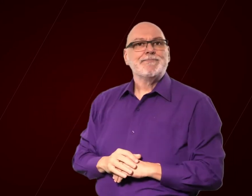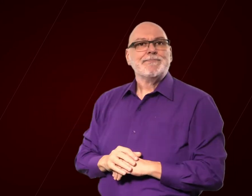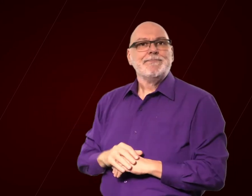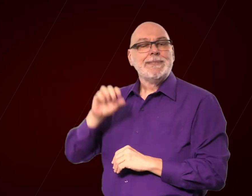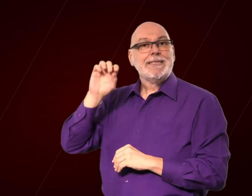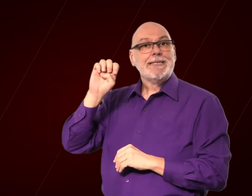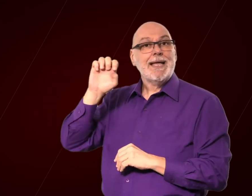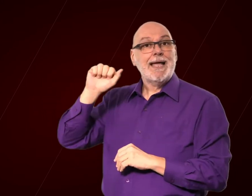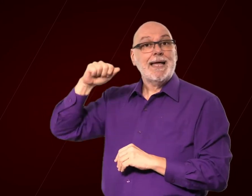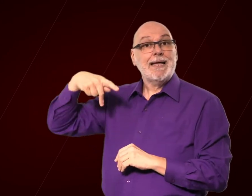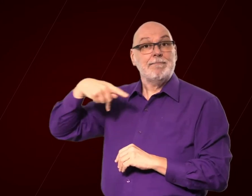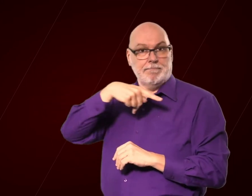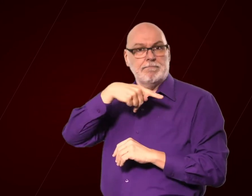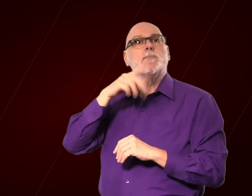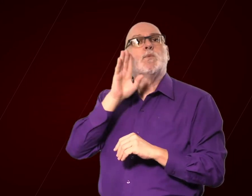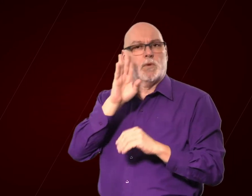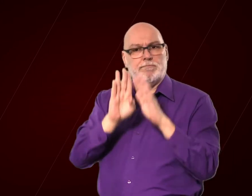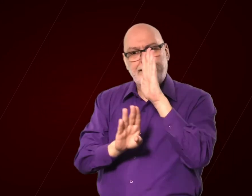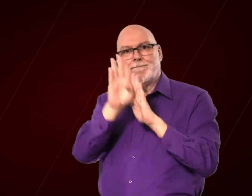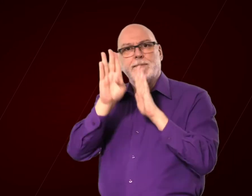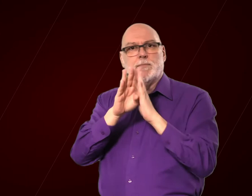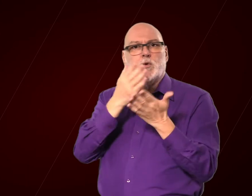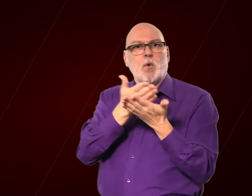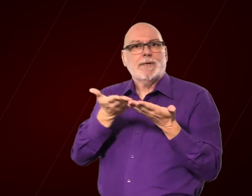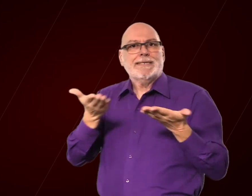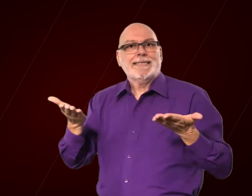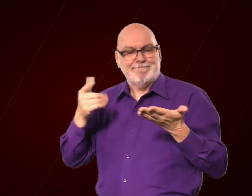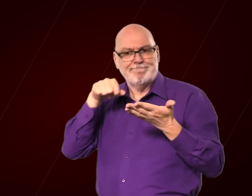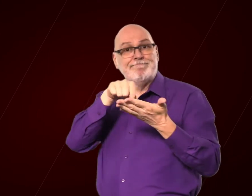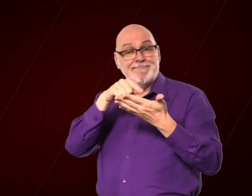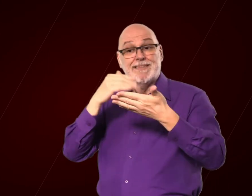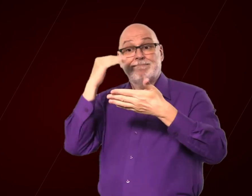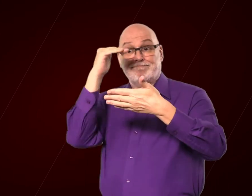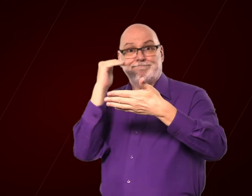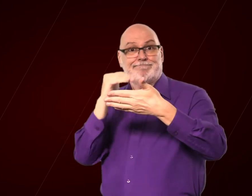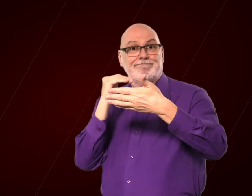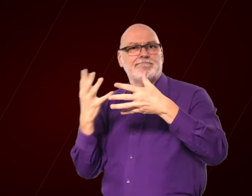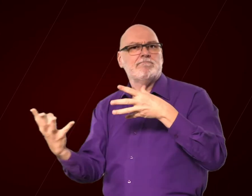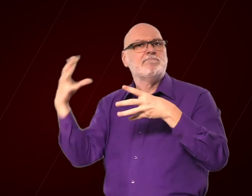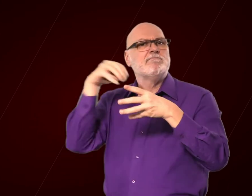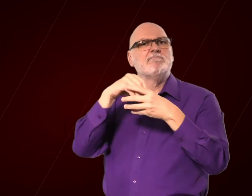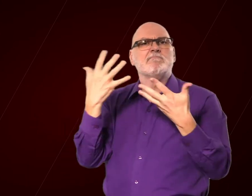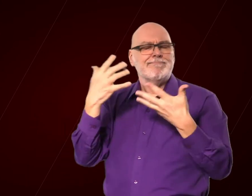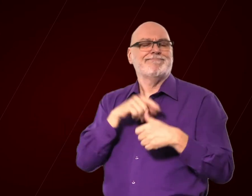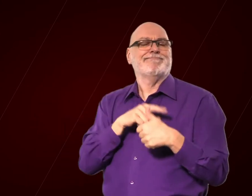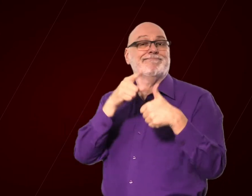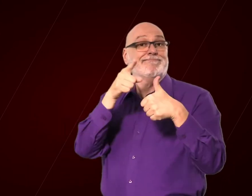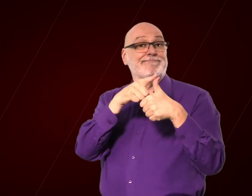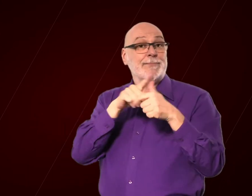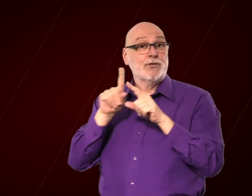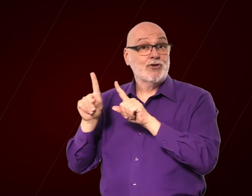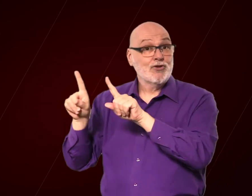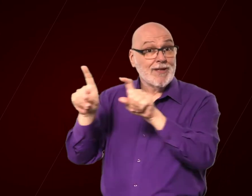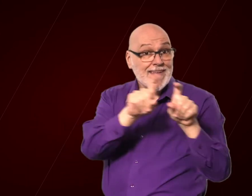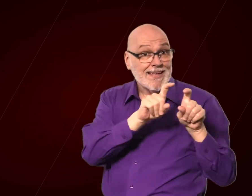EAP will develop the resources that include surveys,